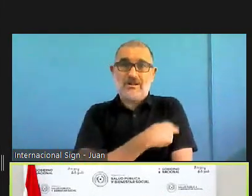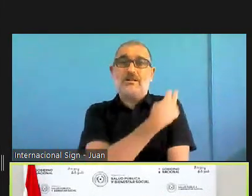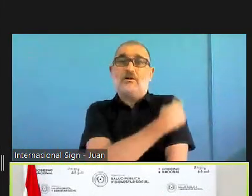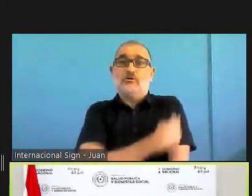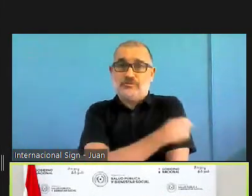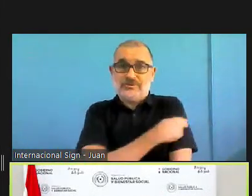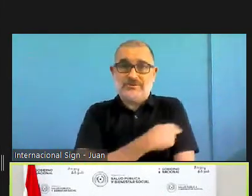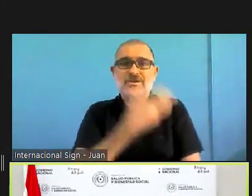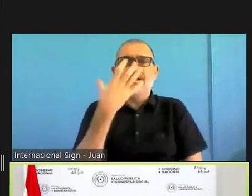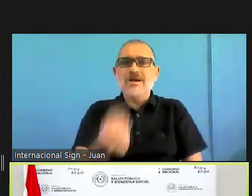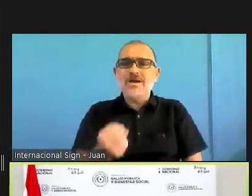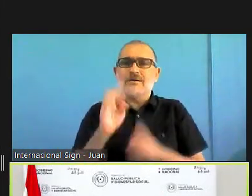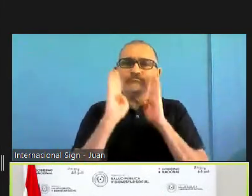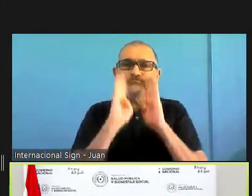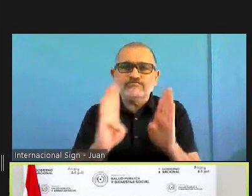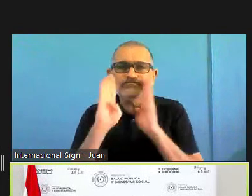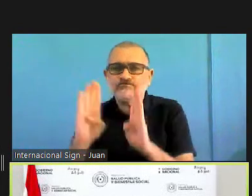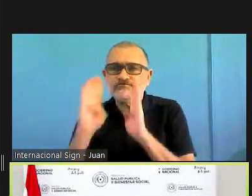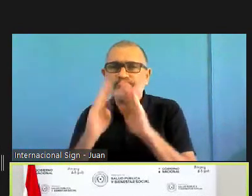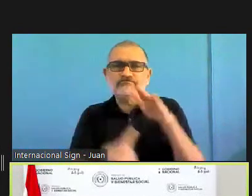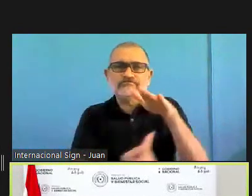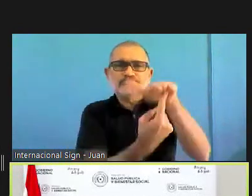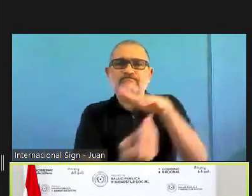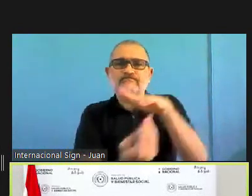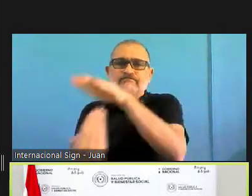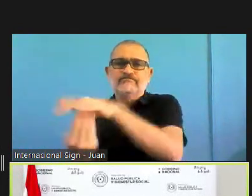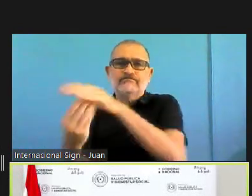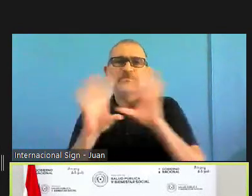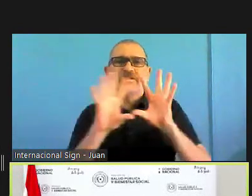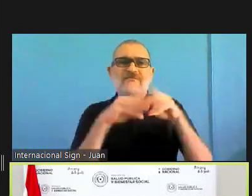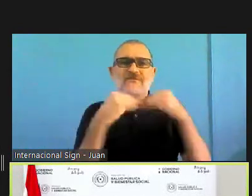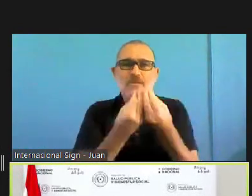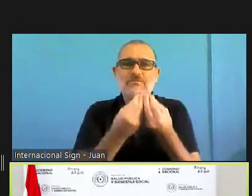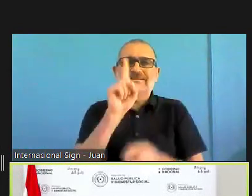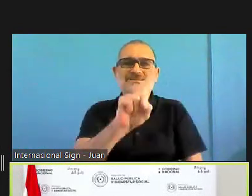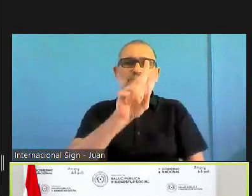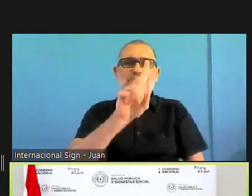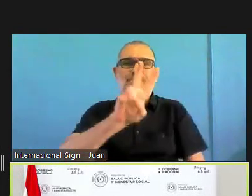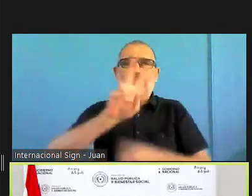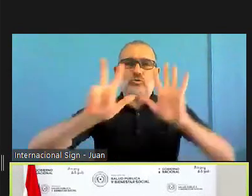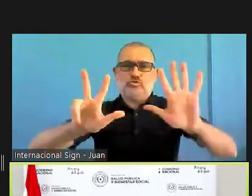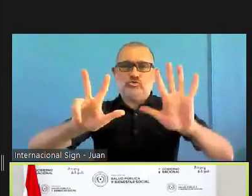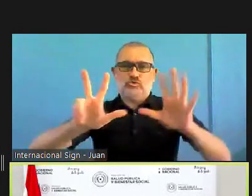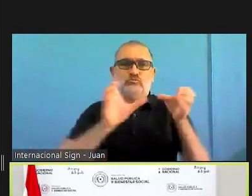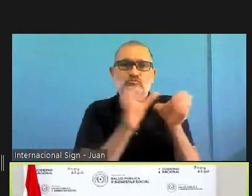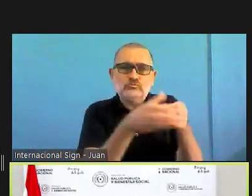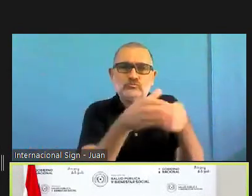In these territories, we worked in a comprehensive manner, and worked actively